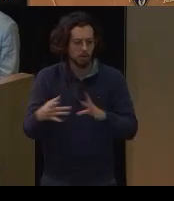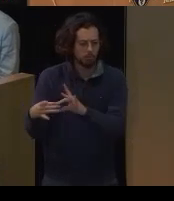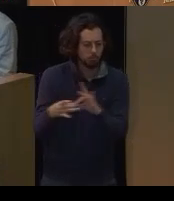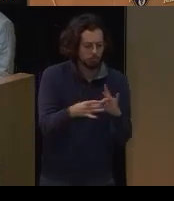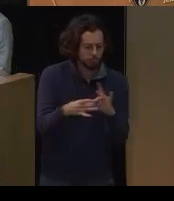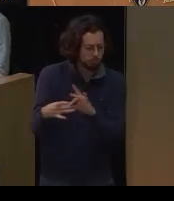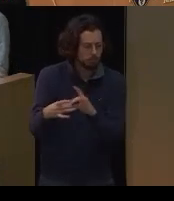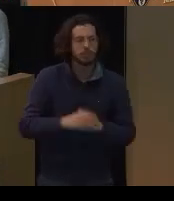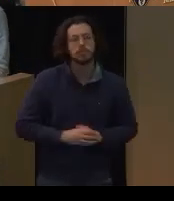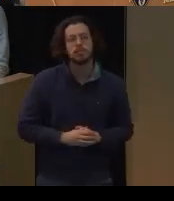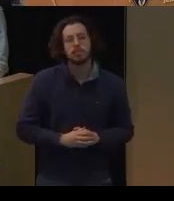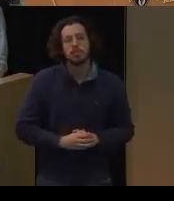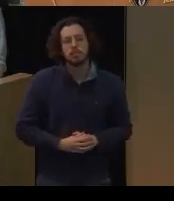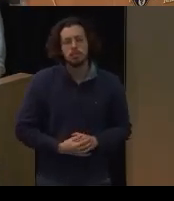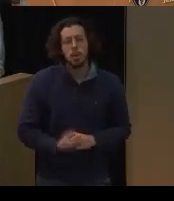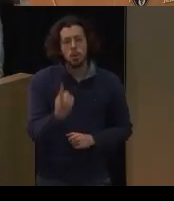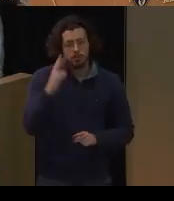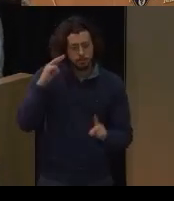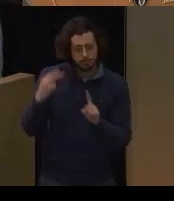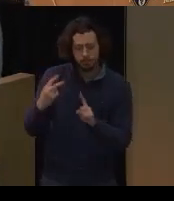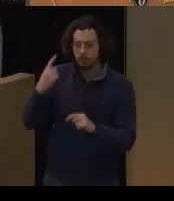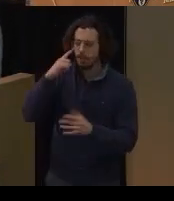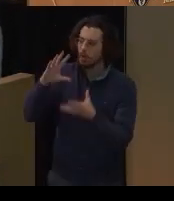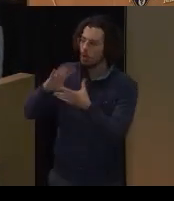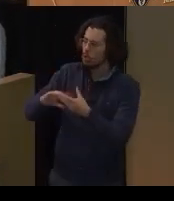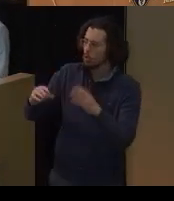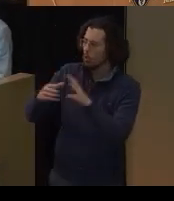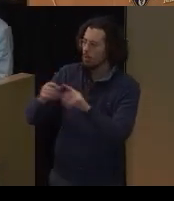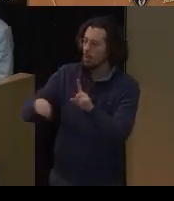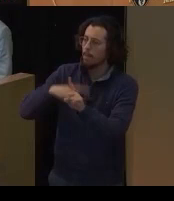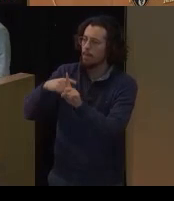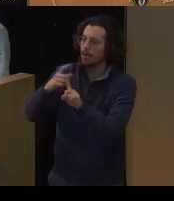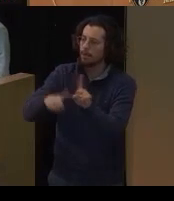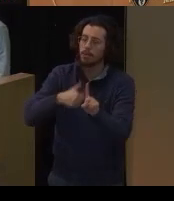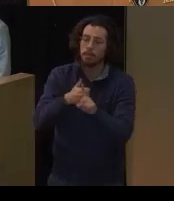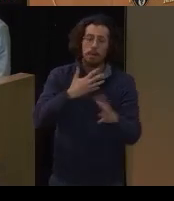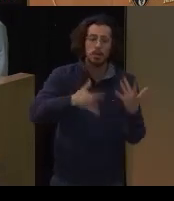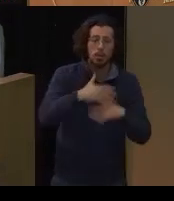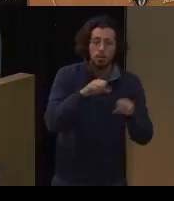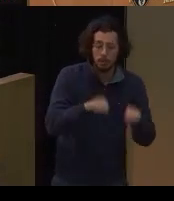so one framework says that stories positively impact social ability through two Roots the